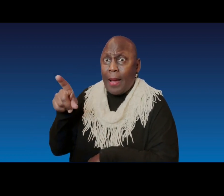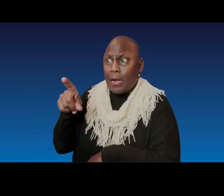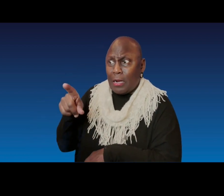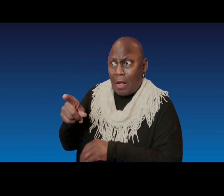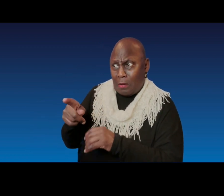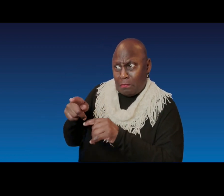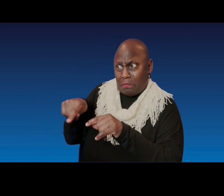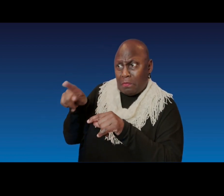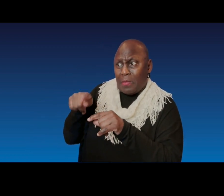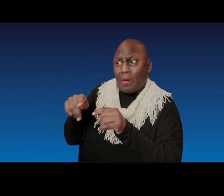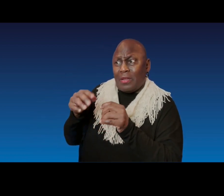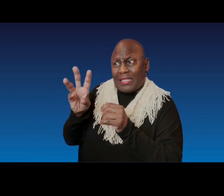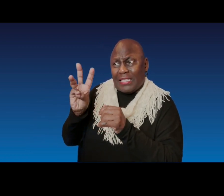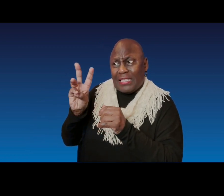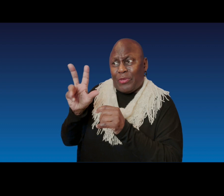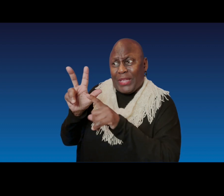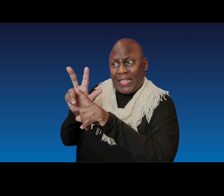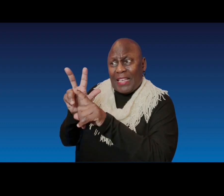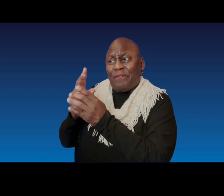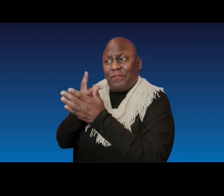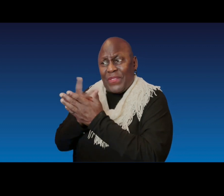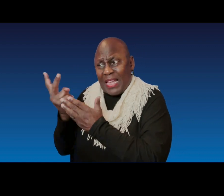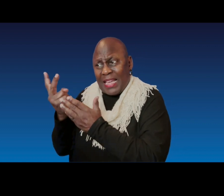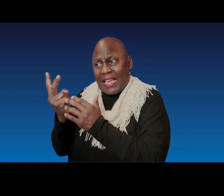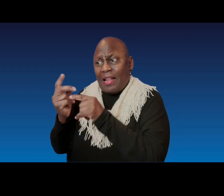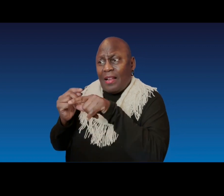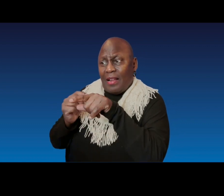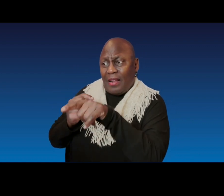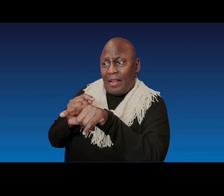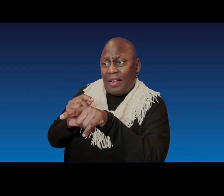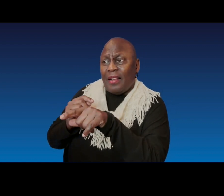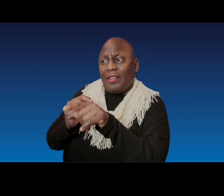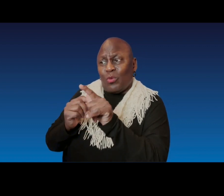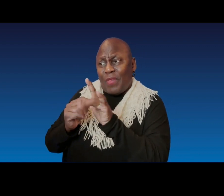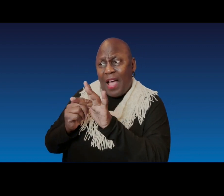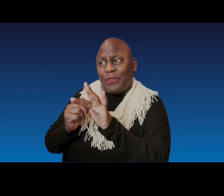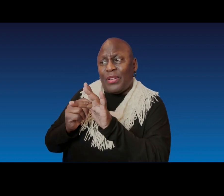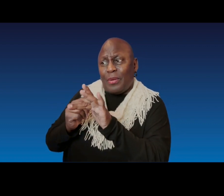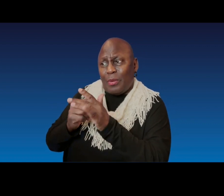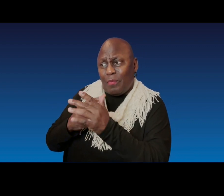For the white group, 63 failed and 25 passed.